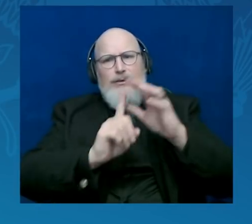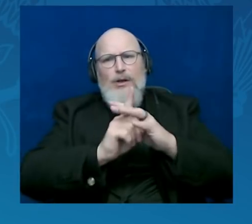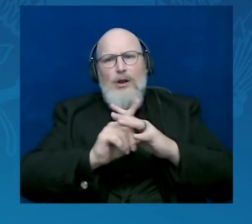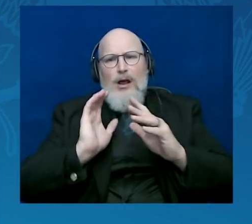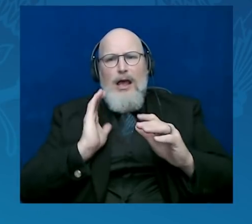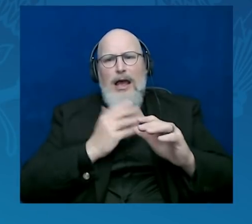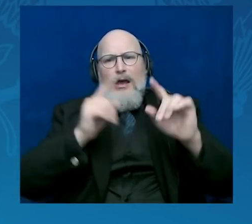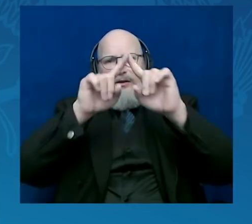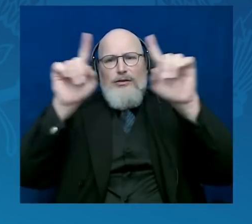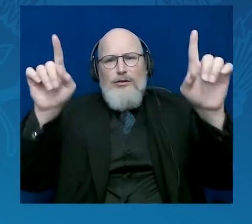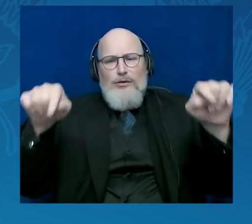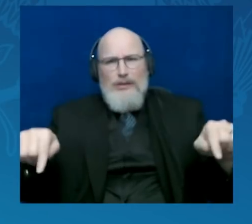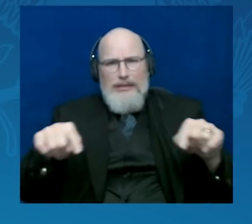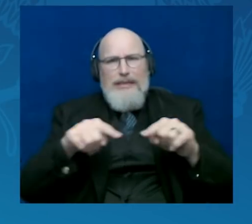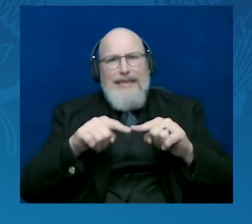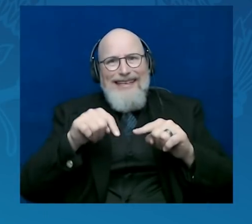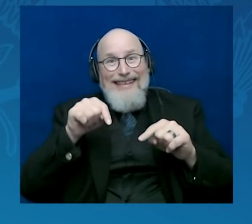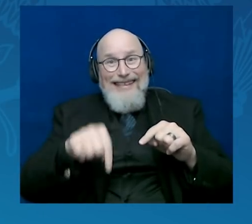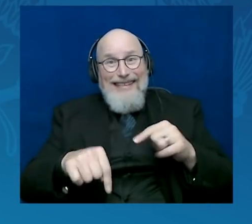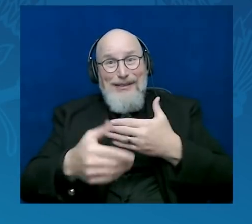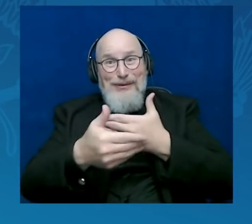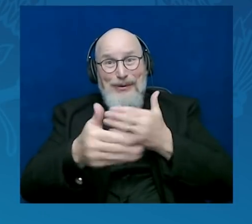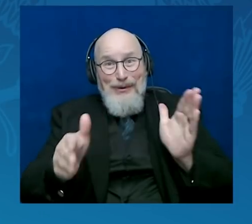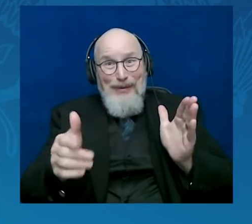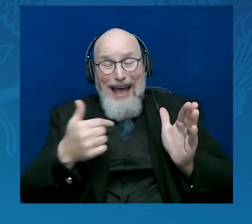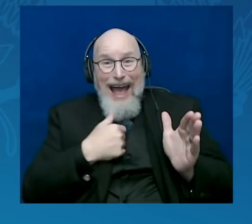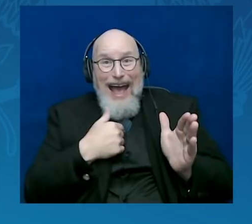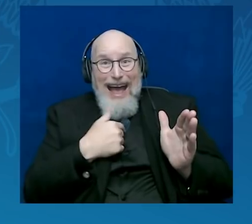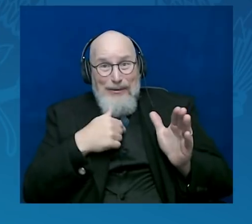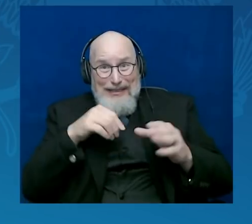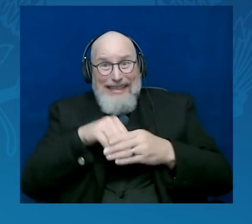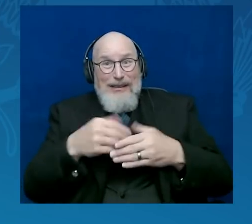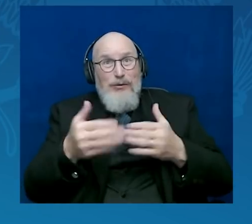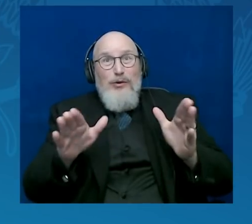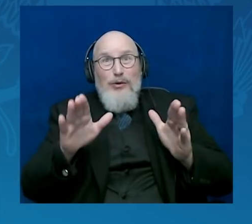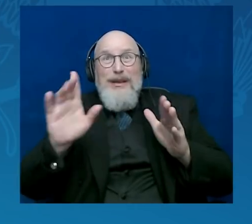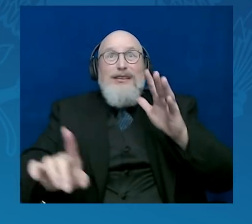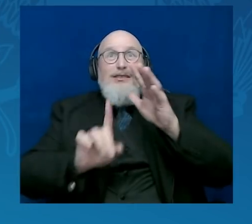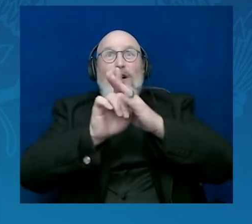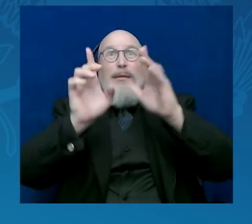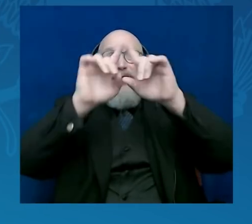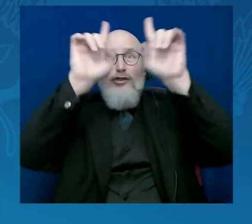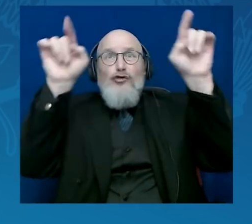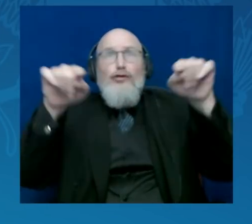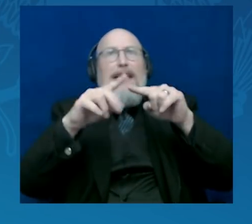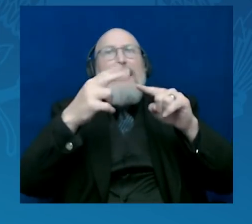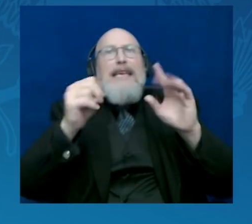I was standing right here in this room when he appeared on screen and he said, and I quote, "America is back.